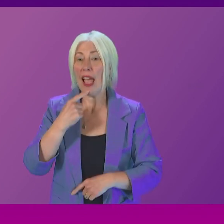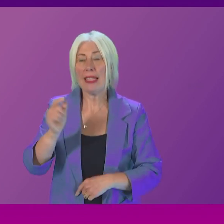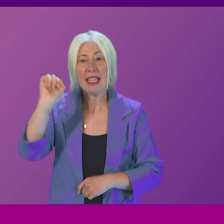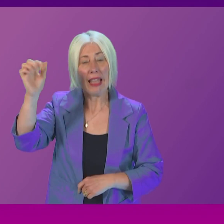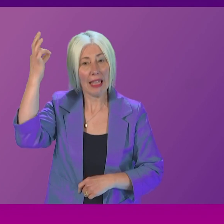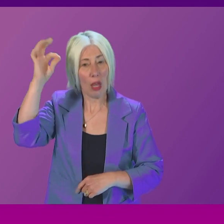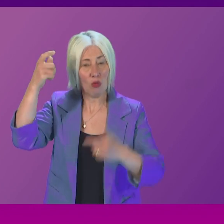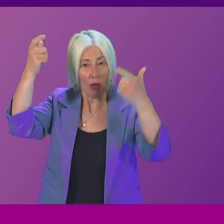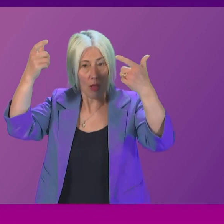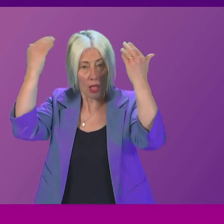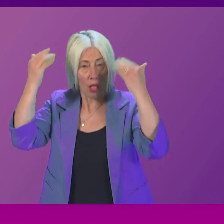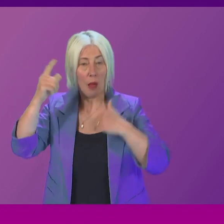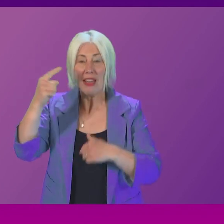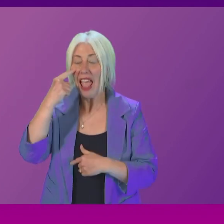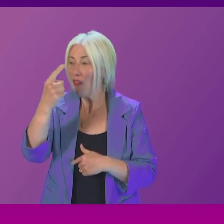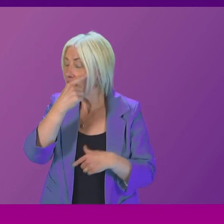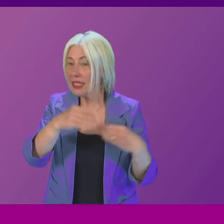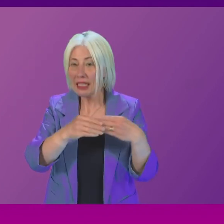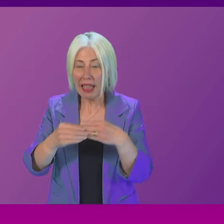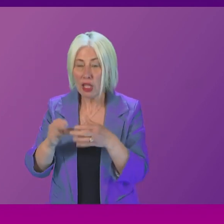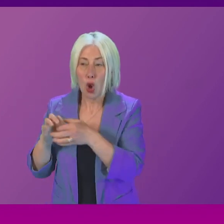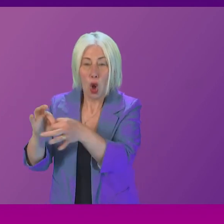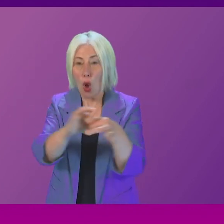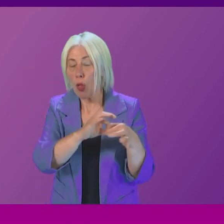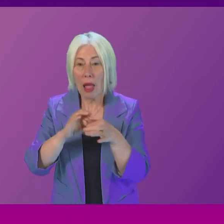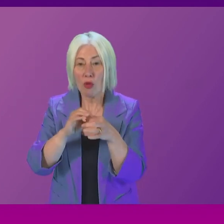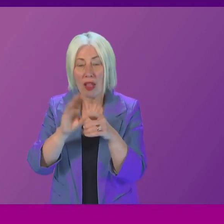“an evidence led, collaborative approach in developing the draft guideline”